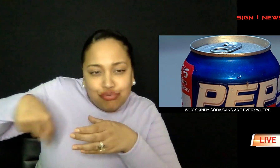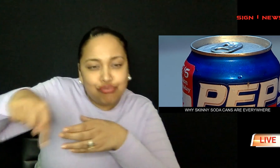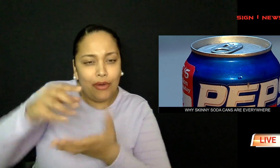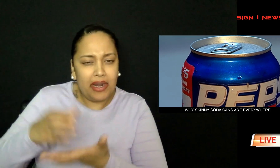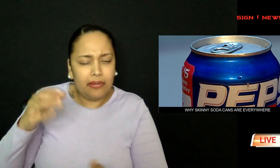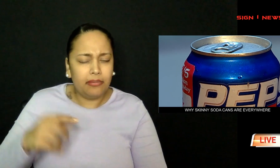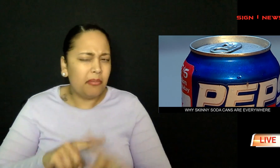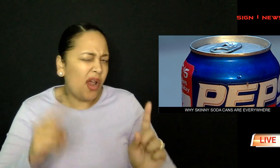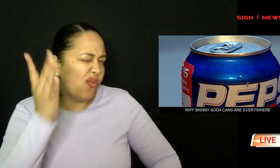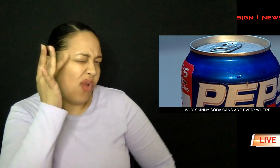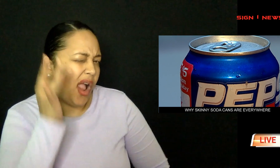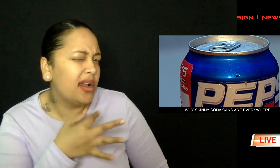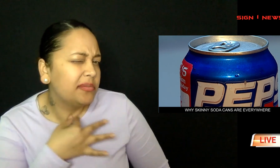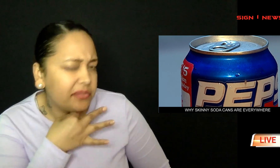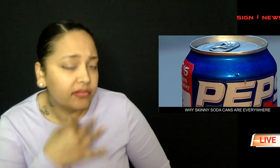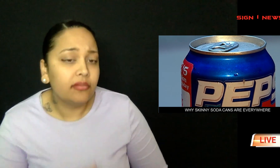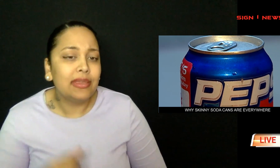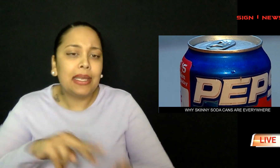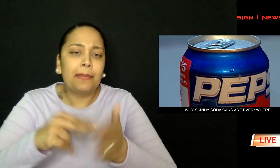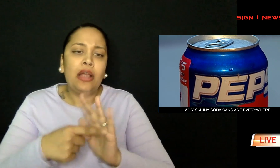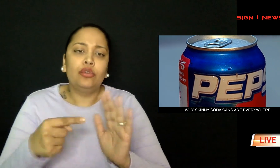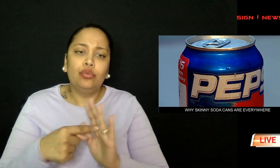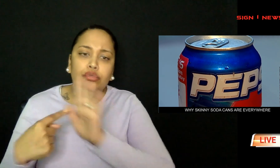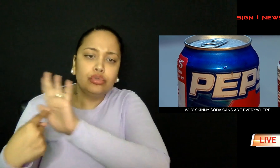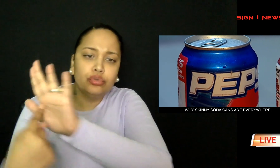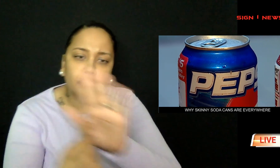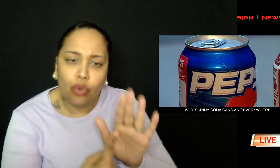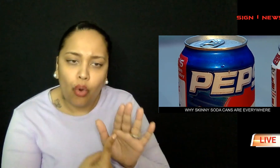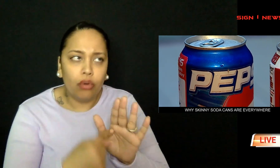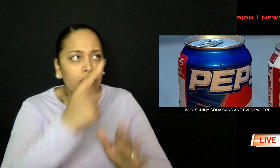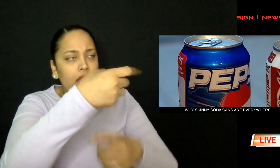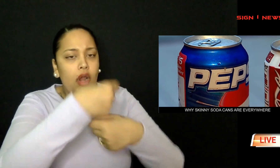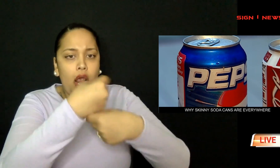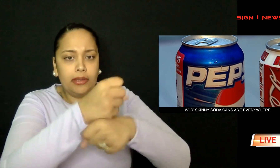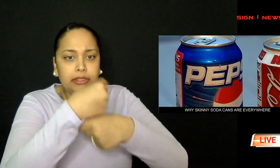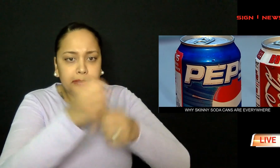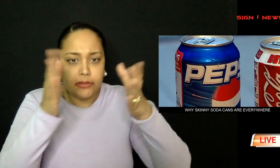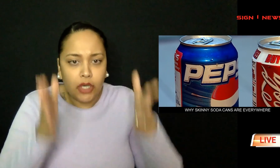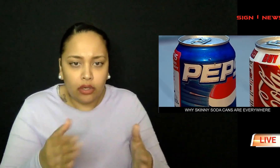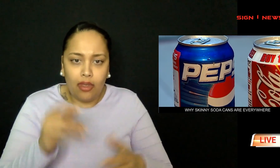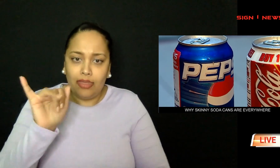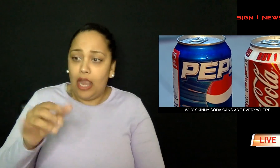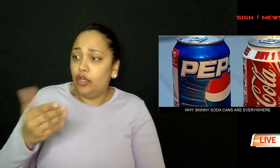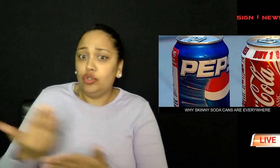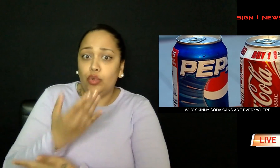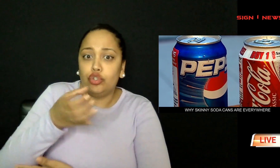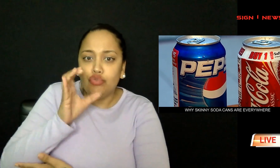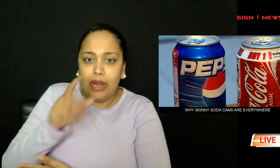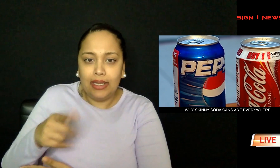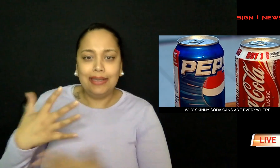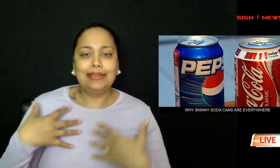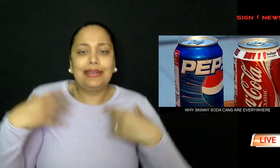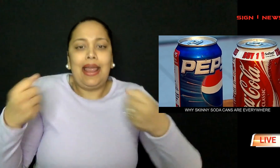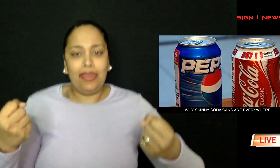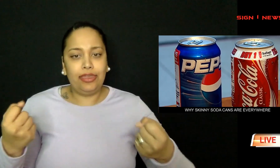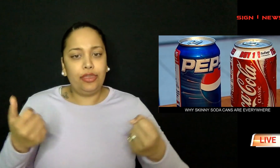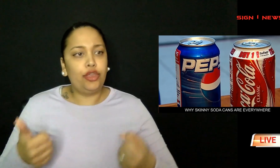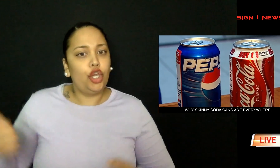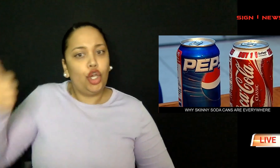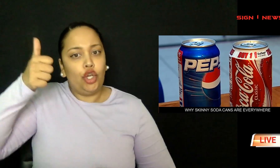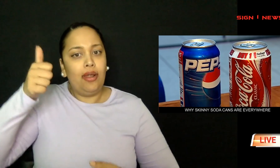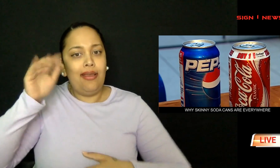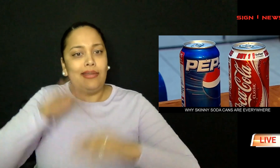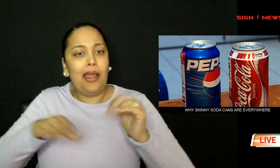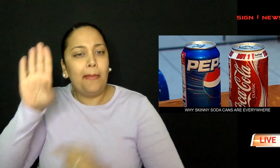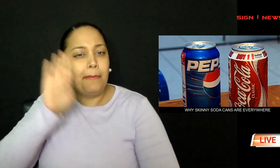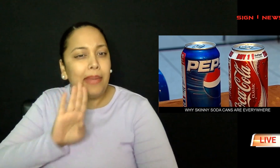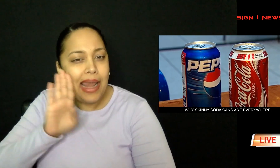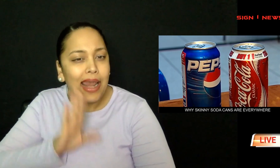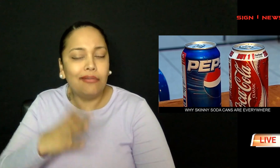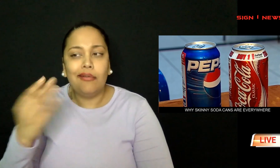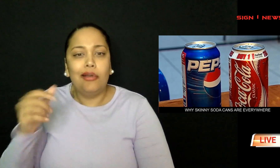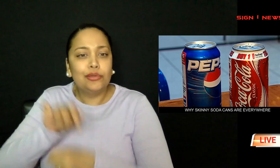cans but why it's meant to signal to consumers that these new drinks are healthier than the